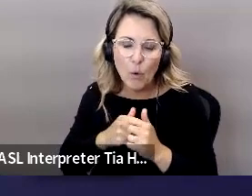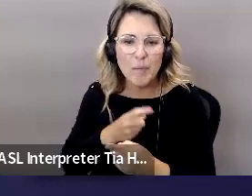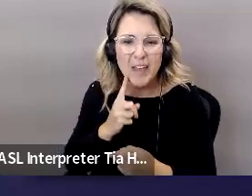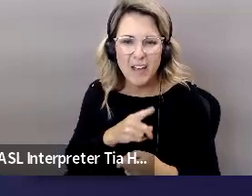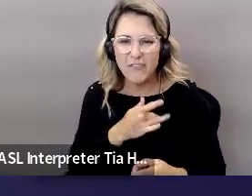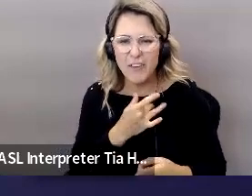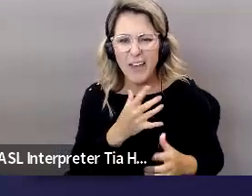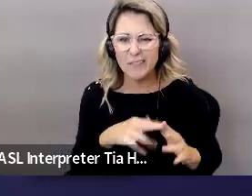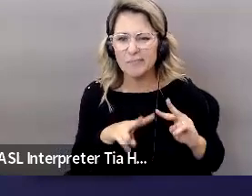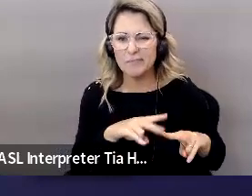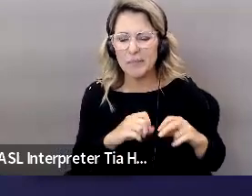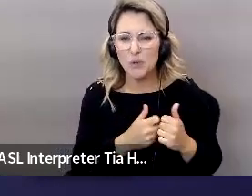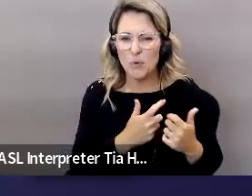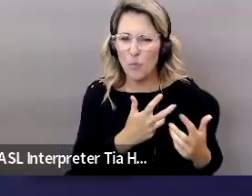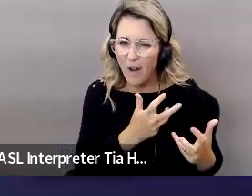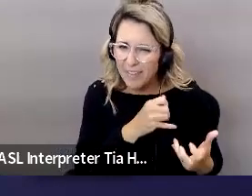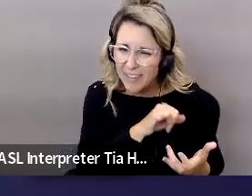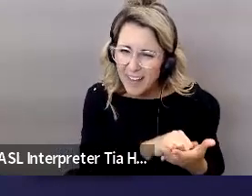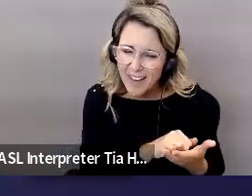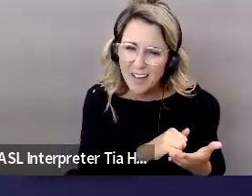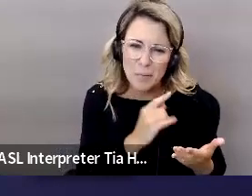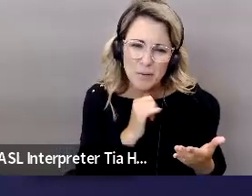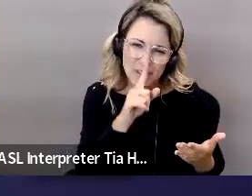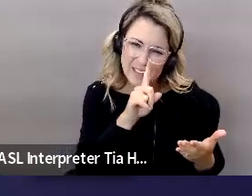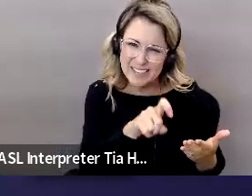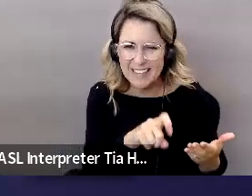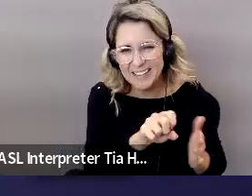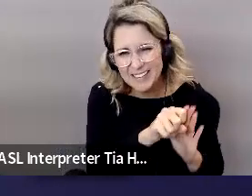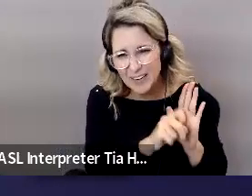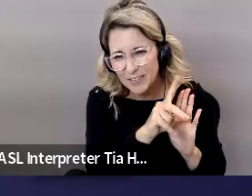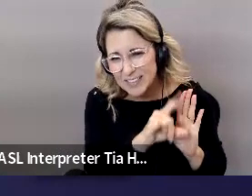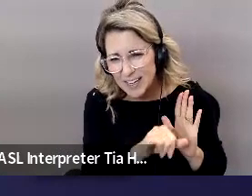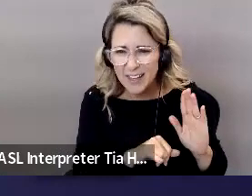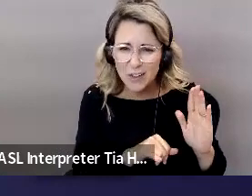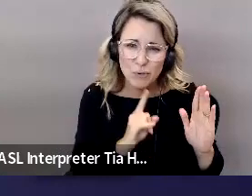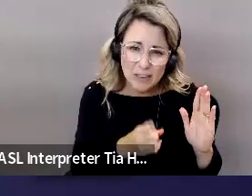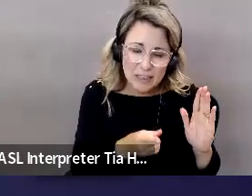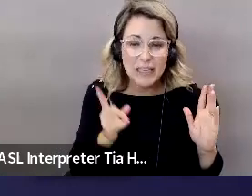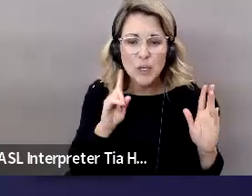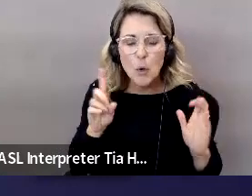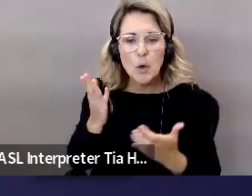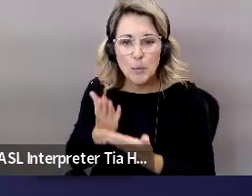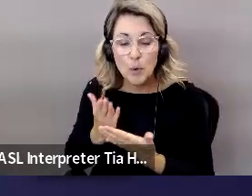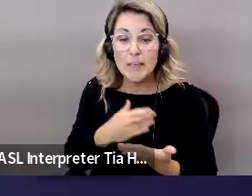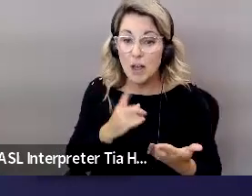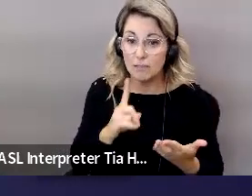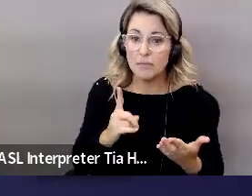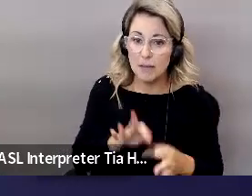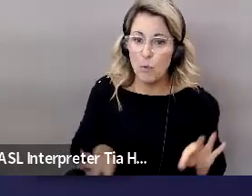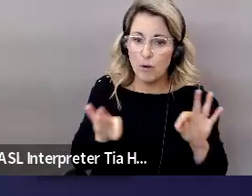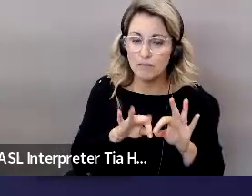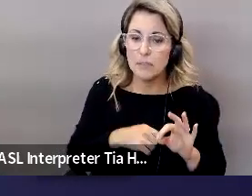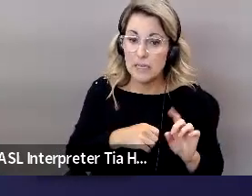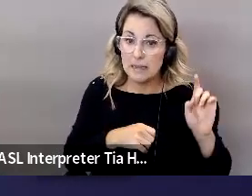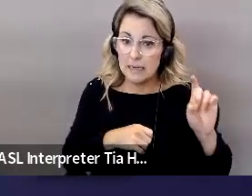you got to be careful there. As much as anything is the need and significance related to the target